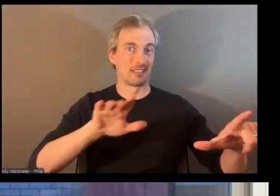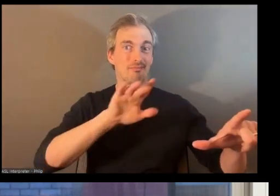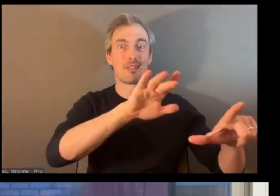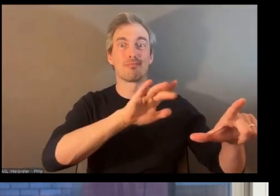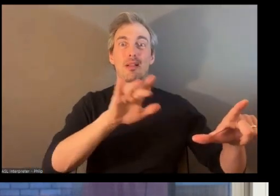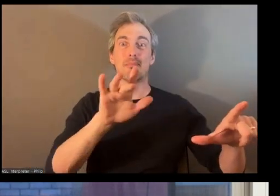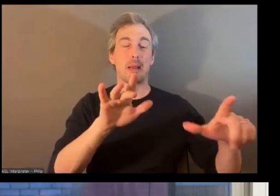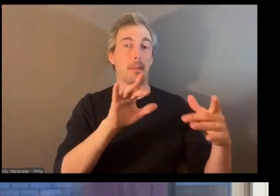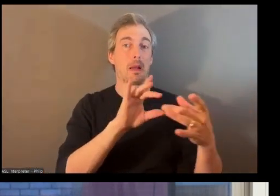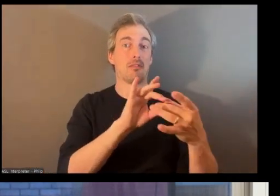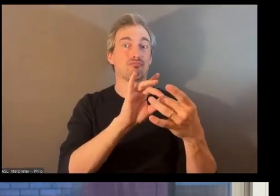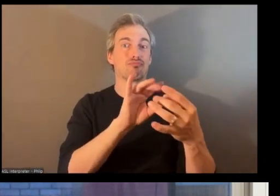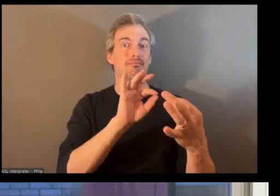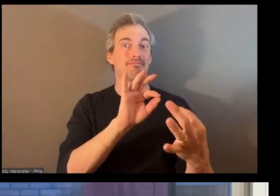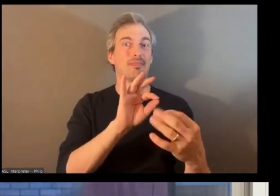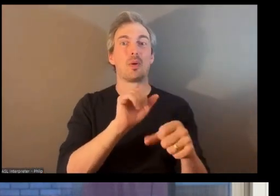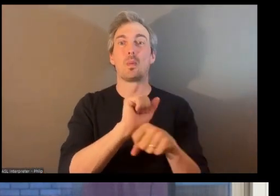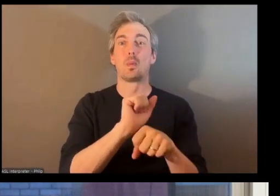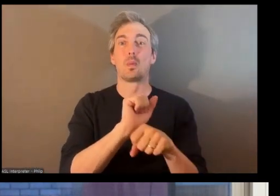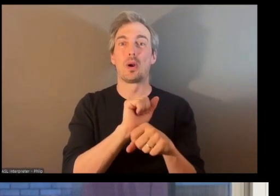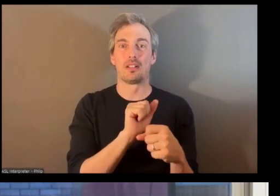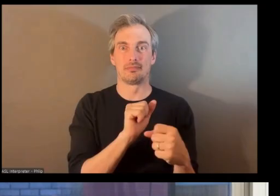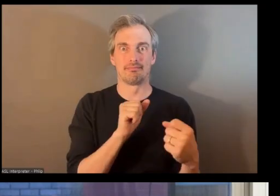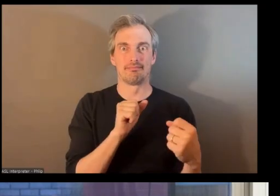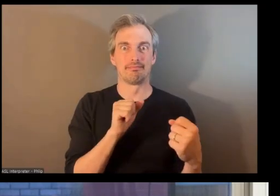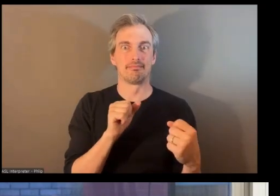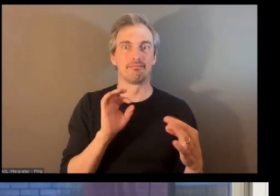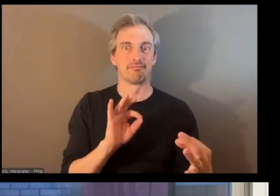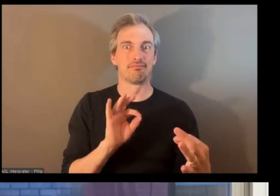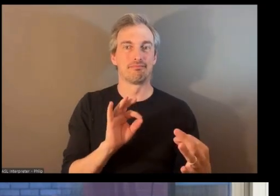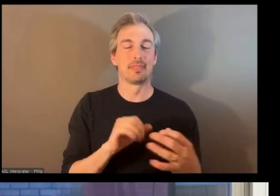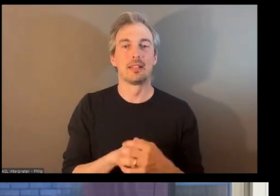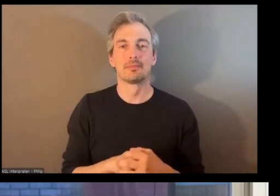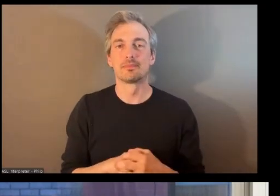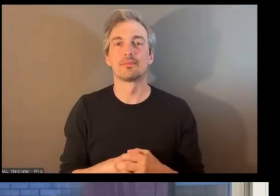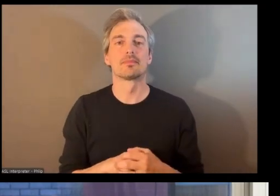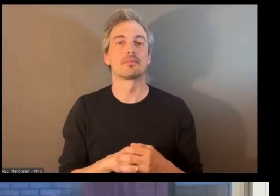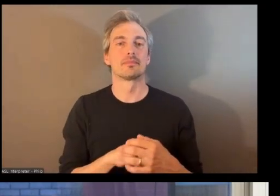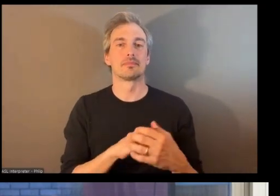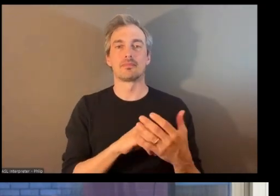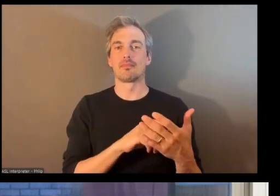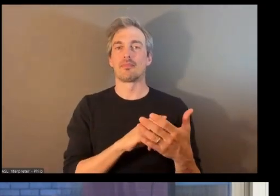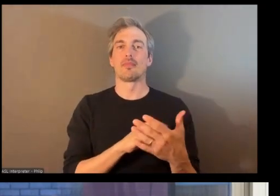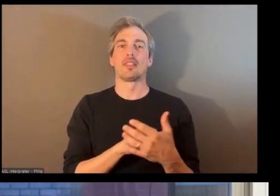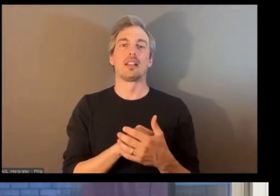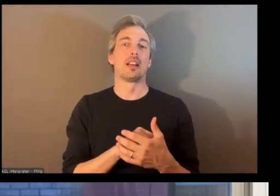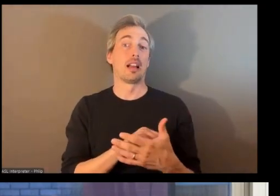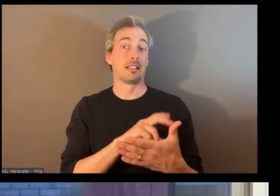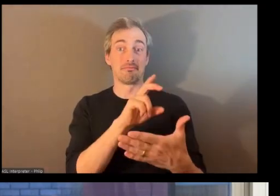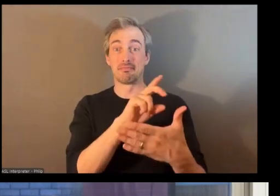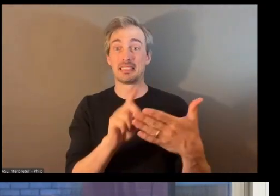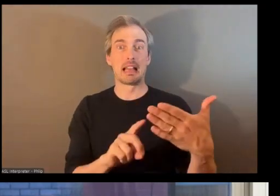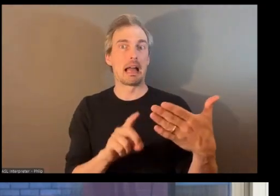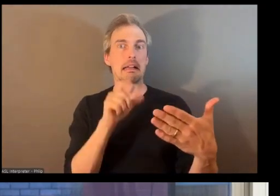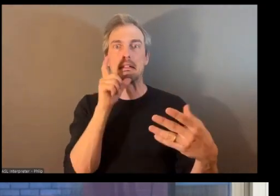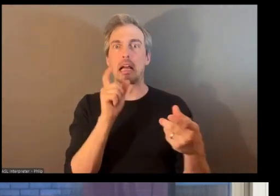So you don't have to deal with, like, your bank releasing a new design, and you having to, like, find your way through a new ATM interface.